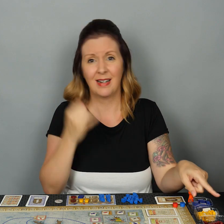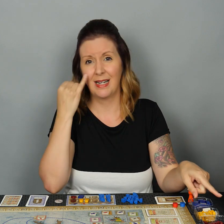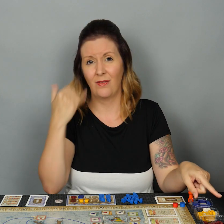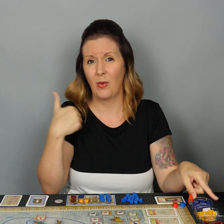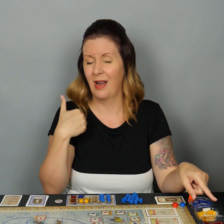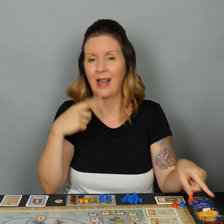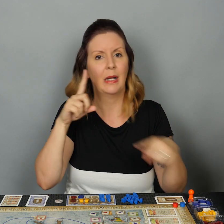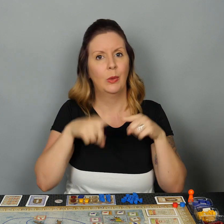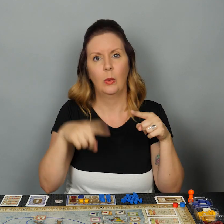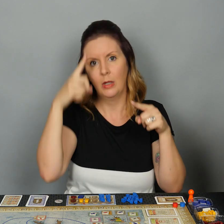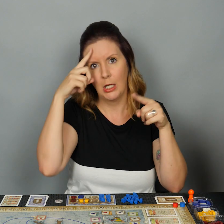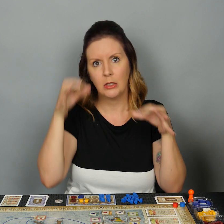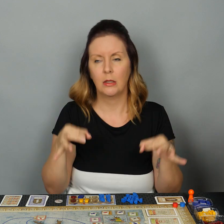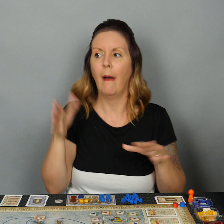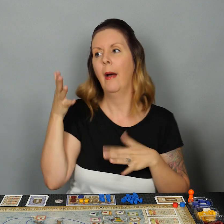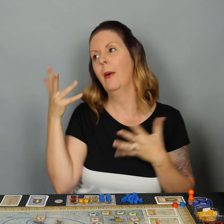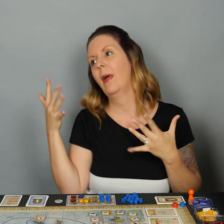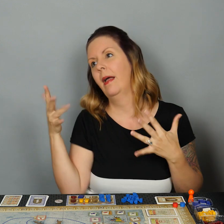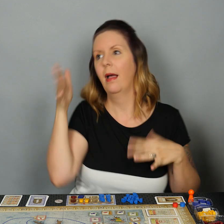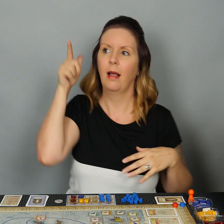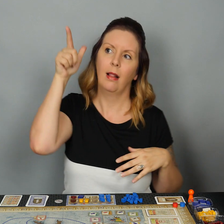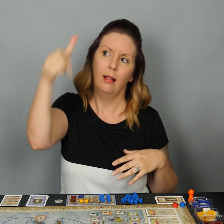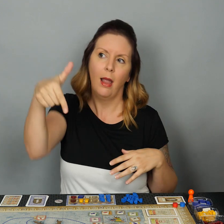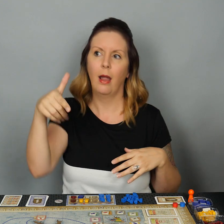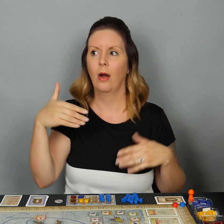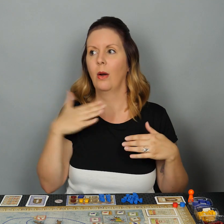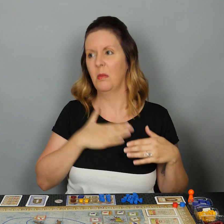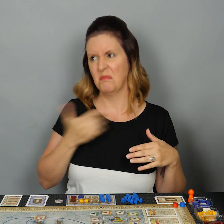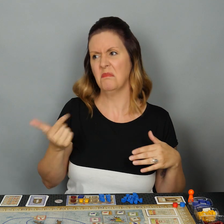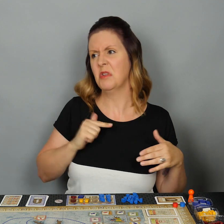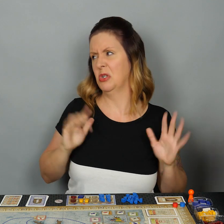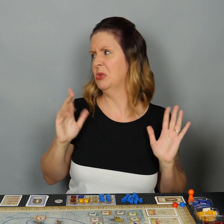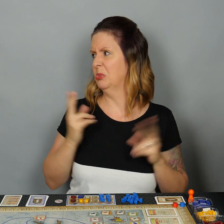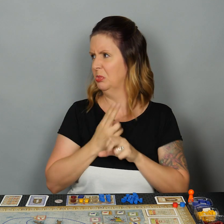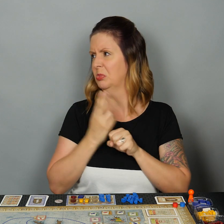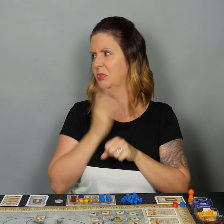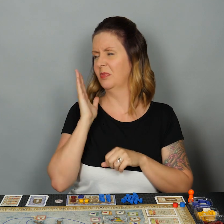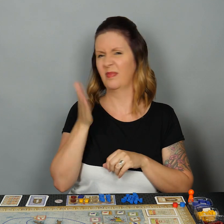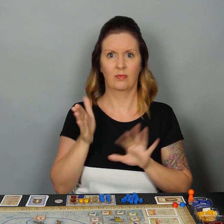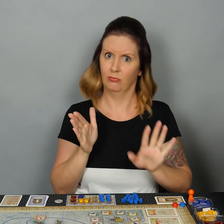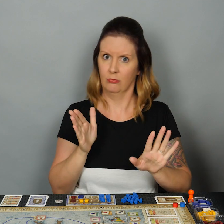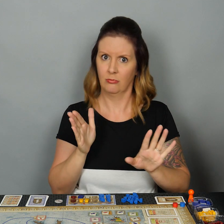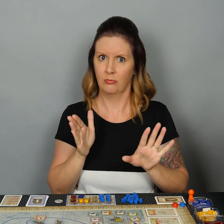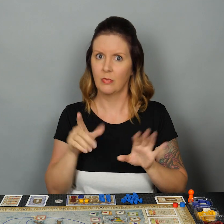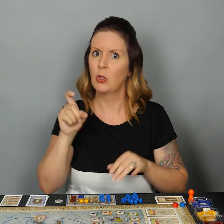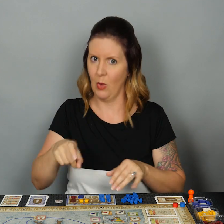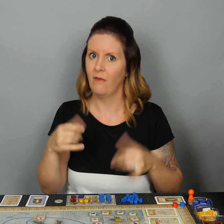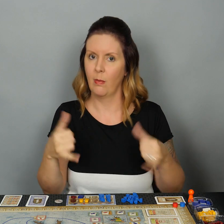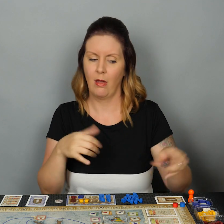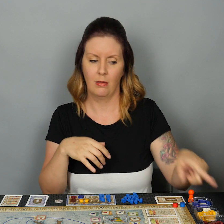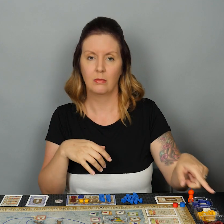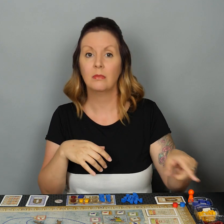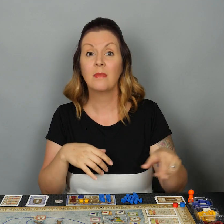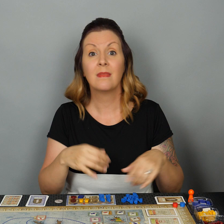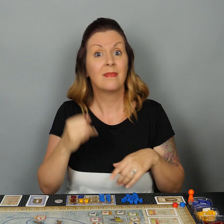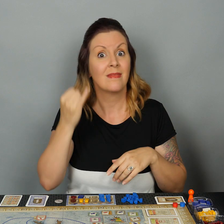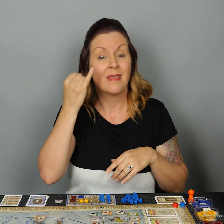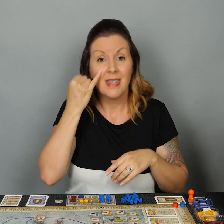You have to use that card if you have it, you can’t decide to wait and use it on a later turn.